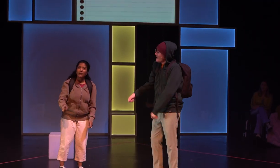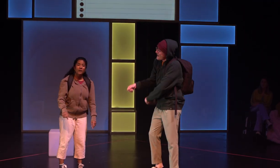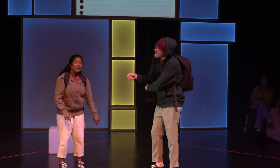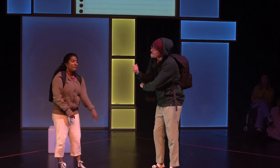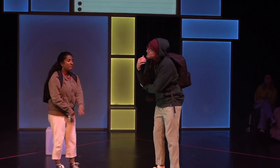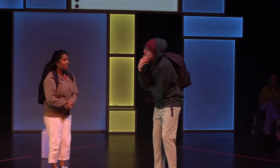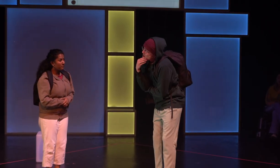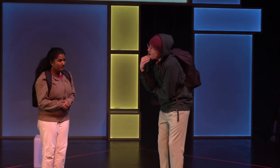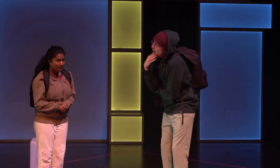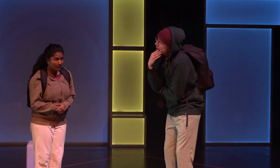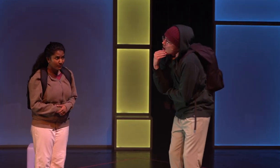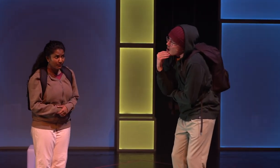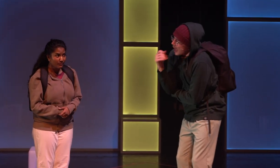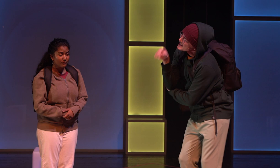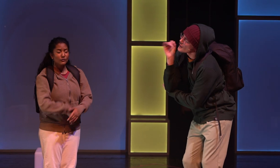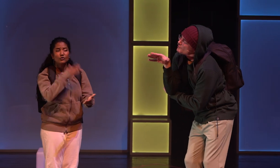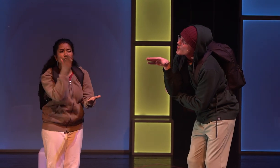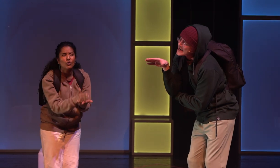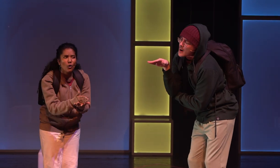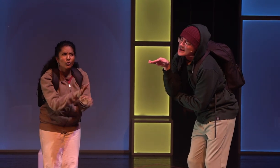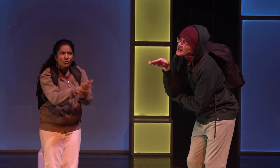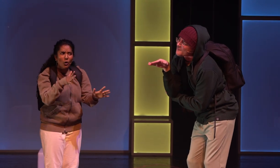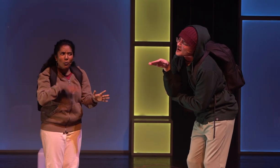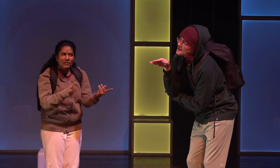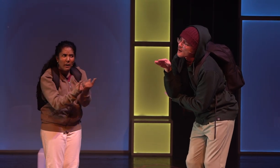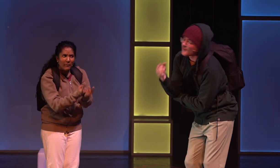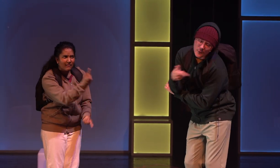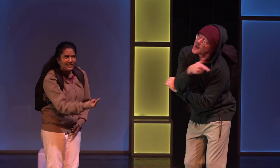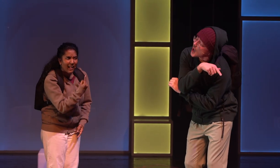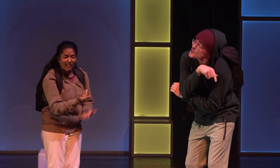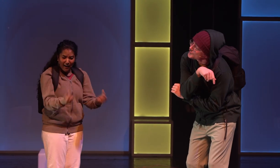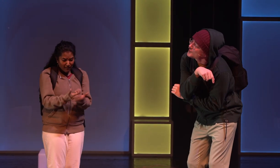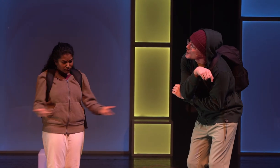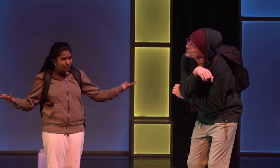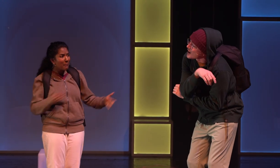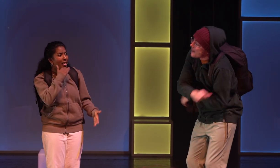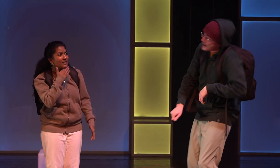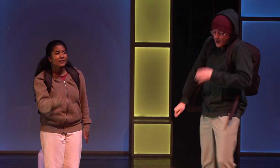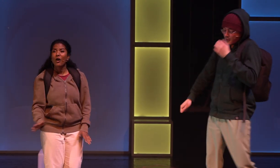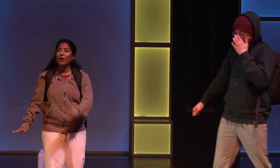'Are you sure you're don't want anything for yourself love? We got loads to choose